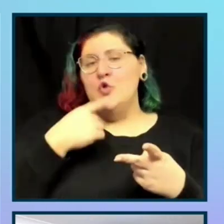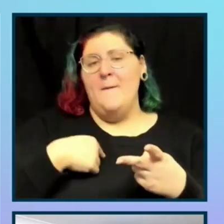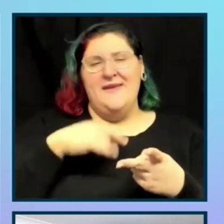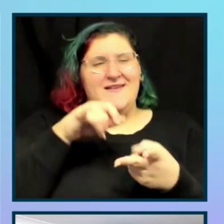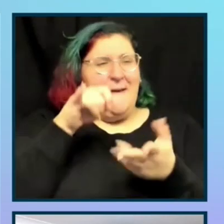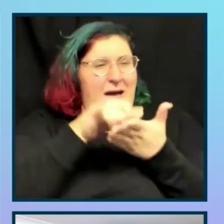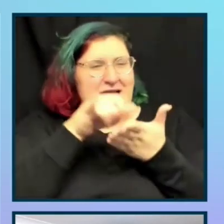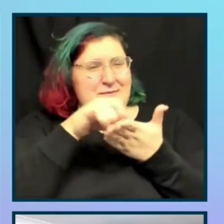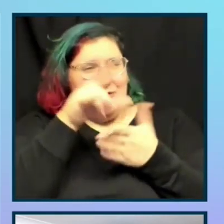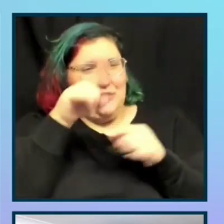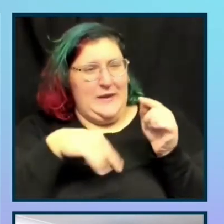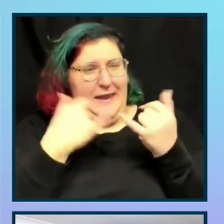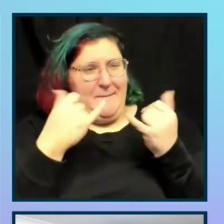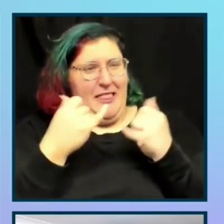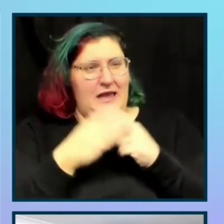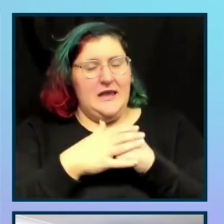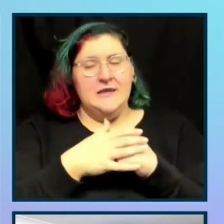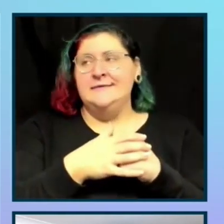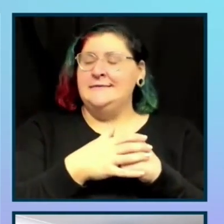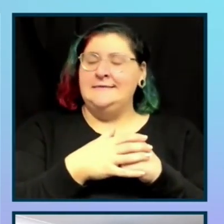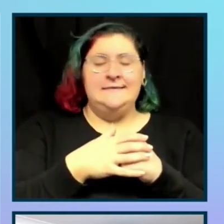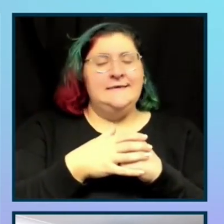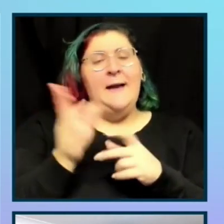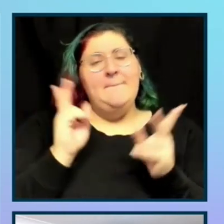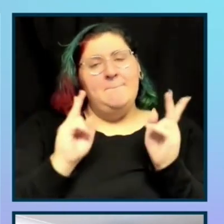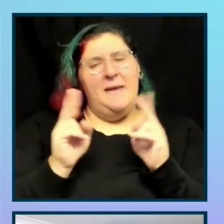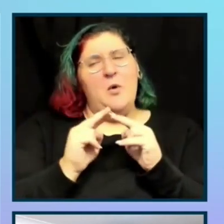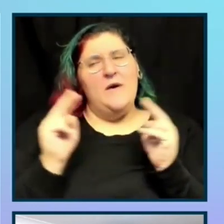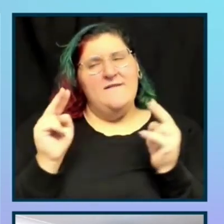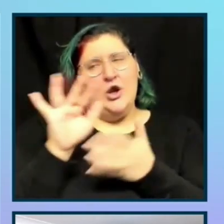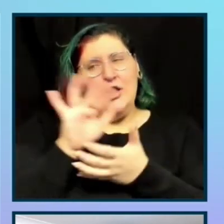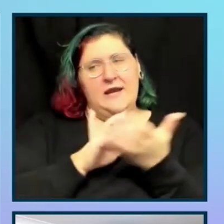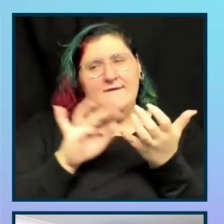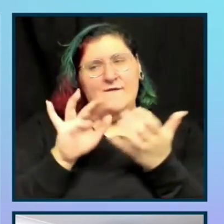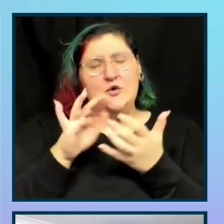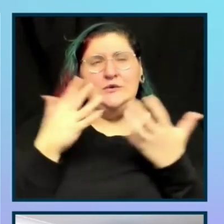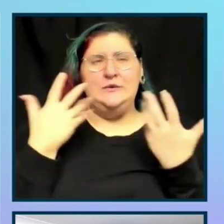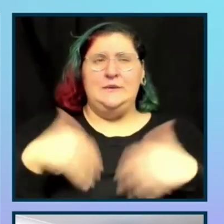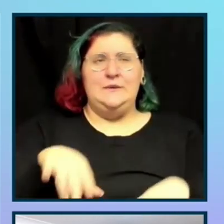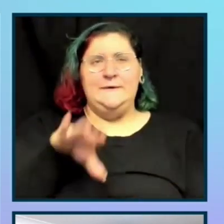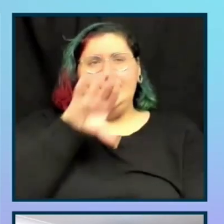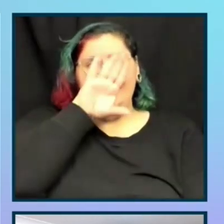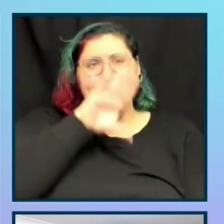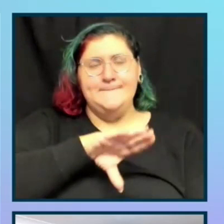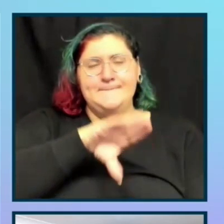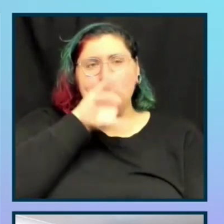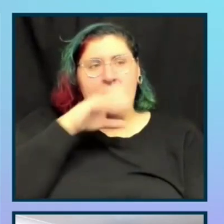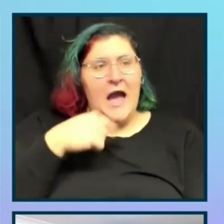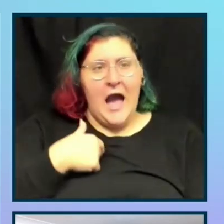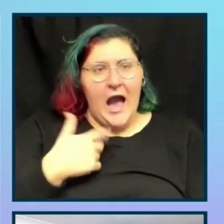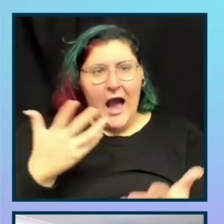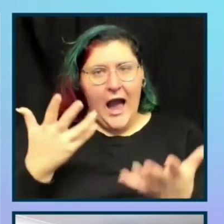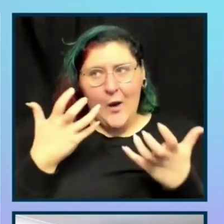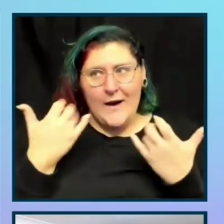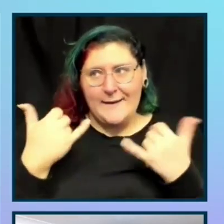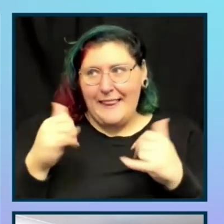And they were just very, very confused which was, you know, frustrating to me because I wanted to get involved and play the same game as everybody else.